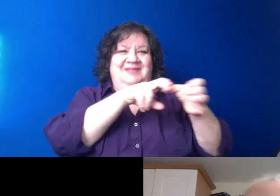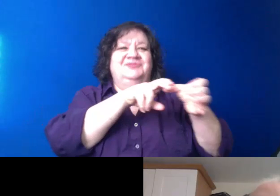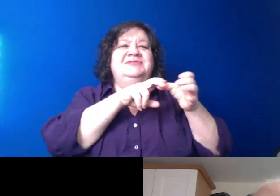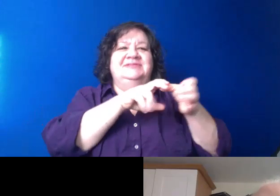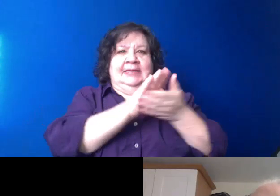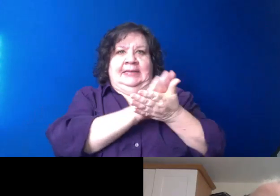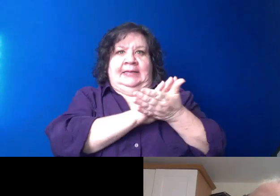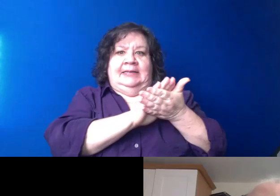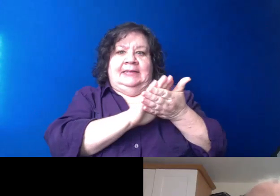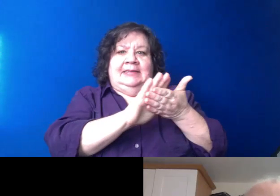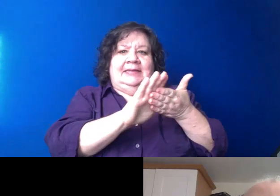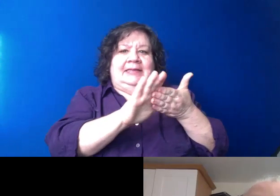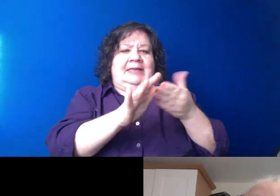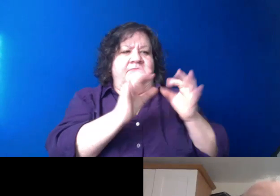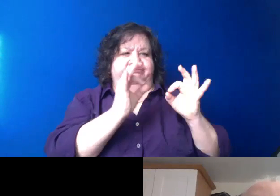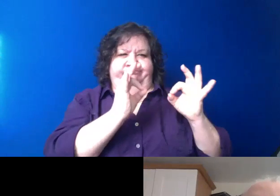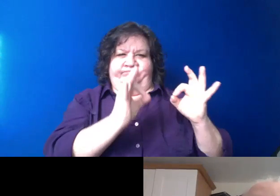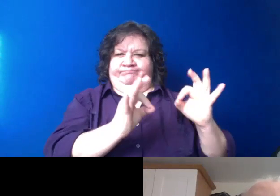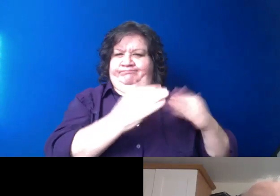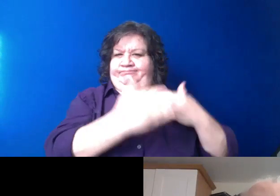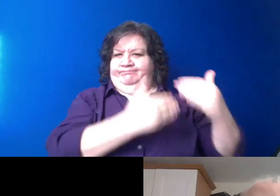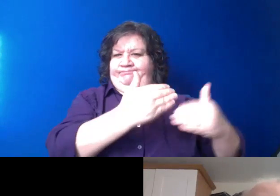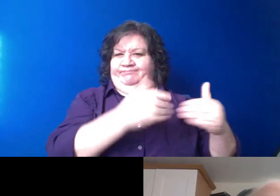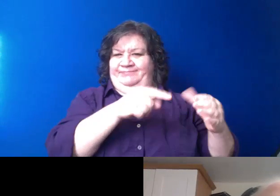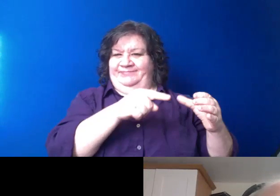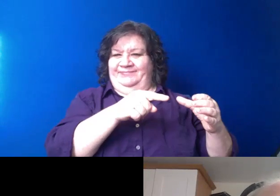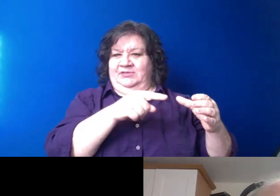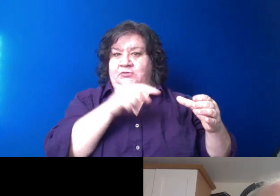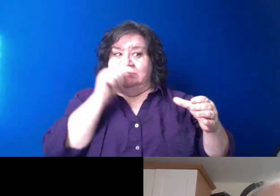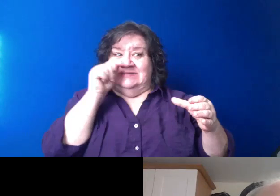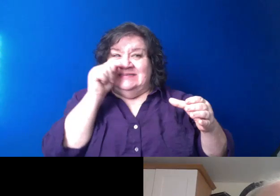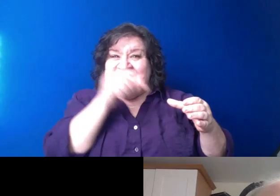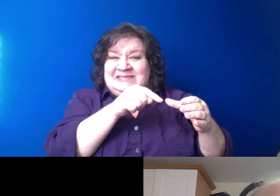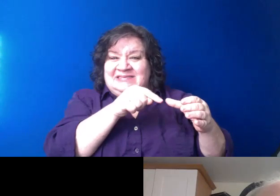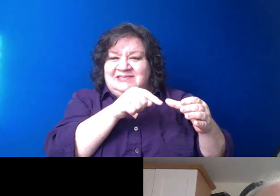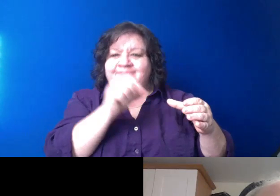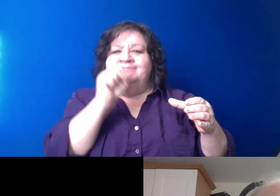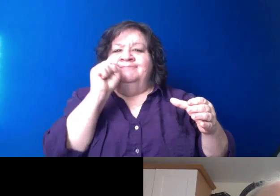kind of just an idea but i think you know bringing together a number of people to to brainstorm more